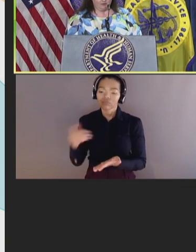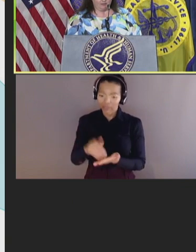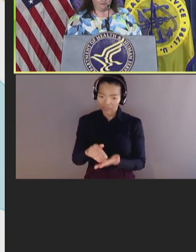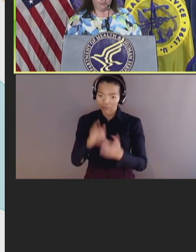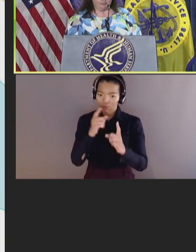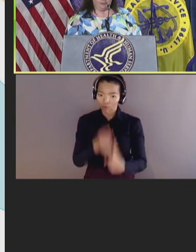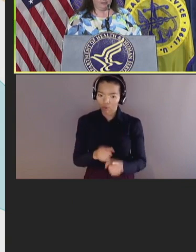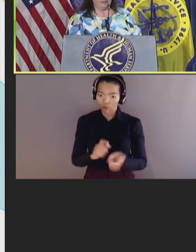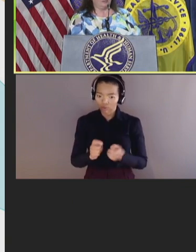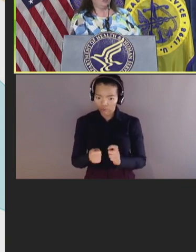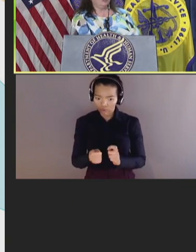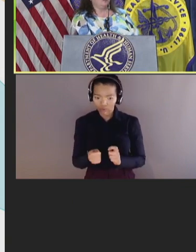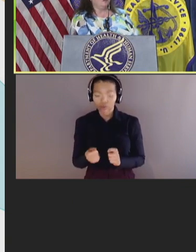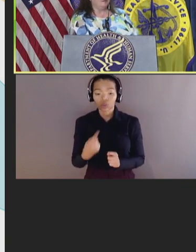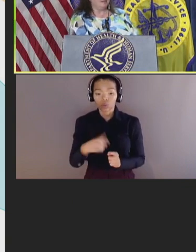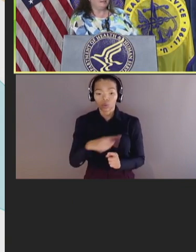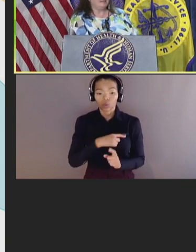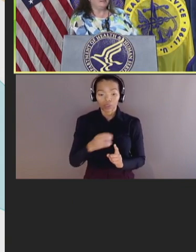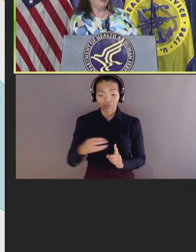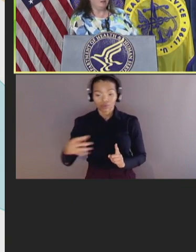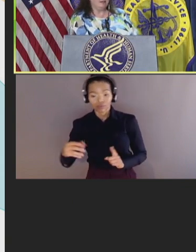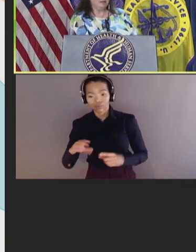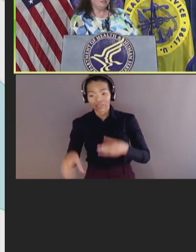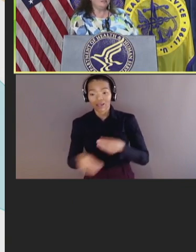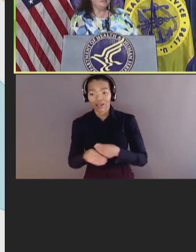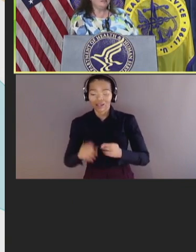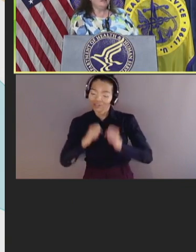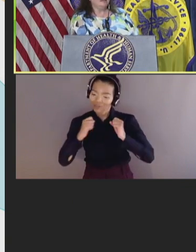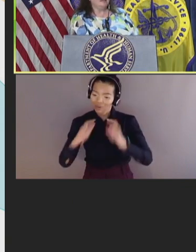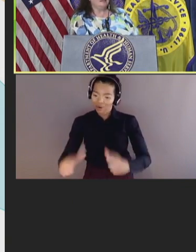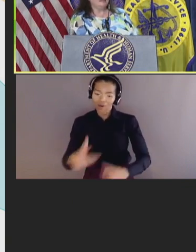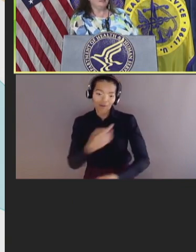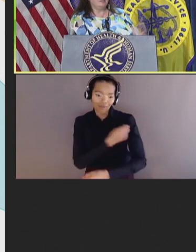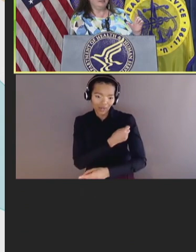we've expanded it to all vaccines and all ages. Like I said at the beginning,